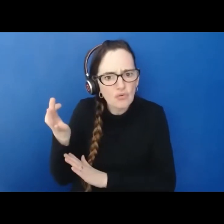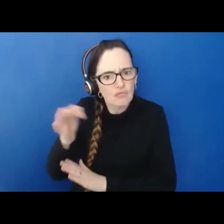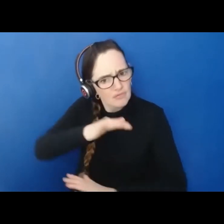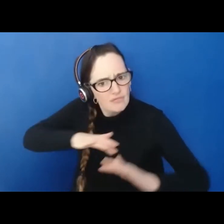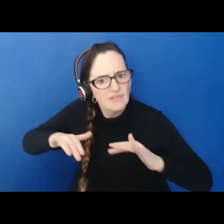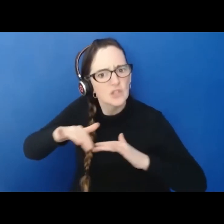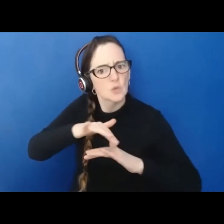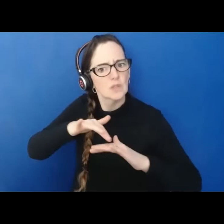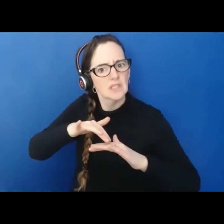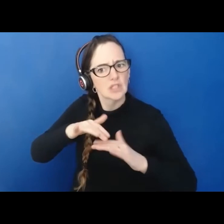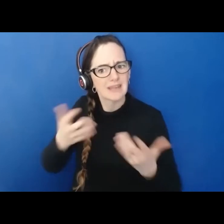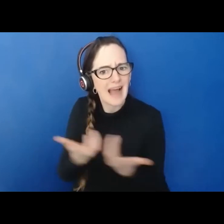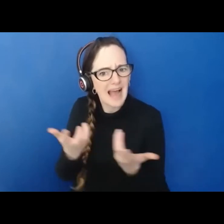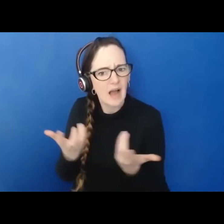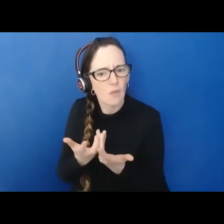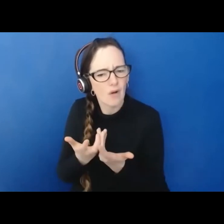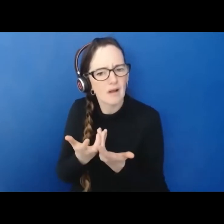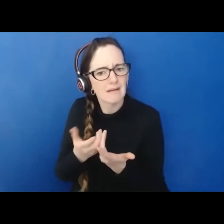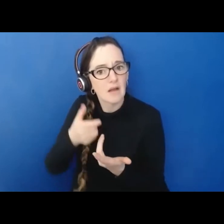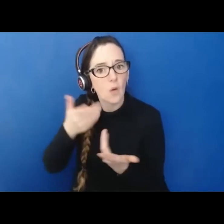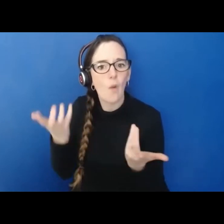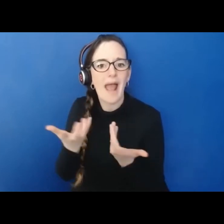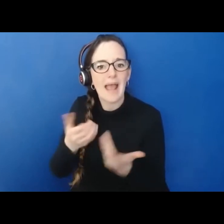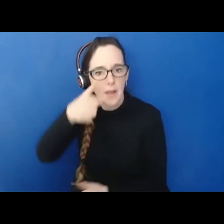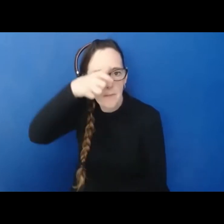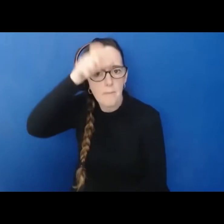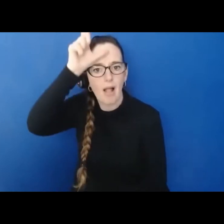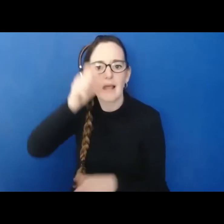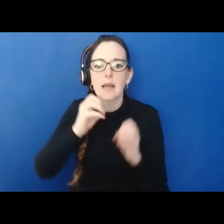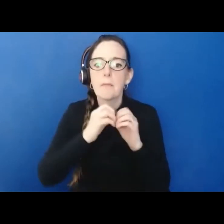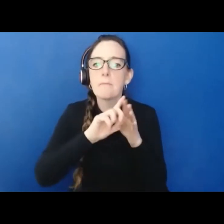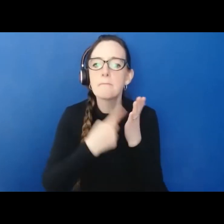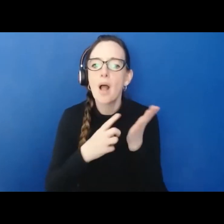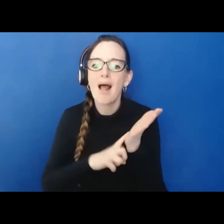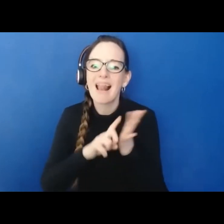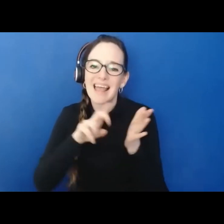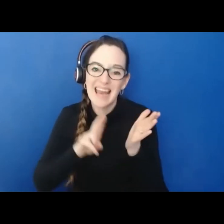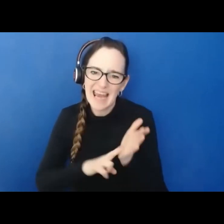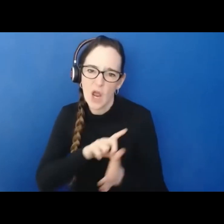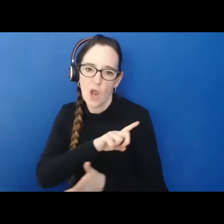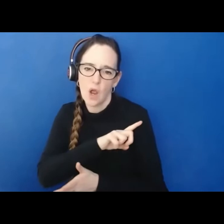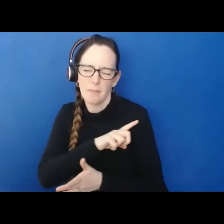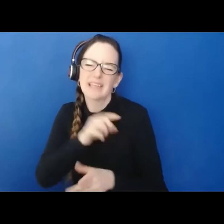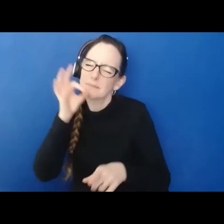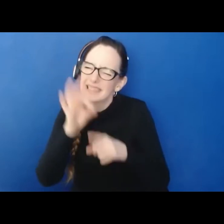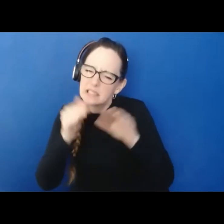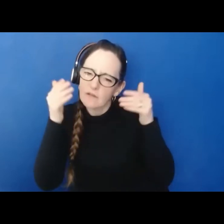And this was particularly about the issues of gentrification and how do we look after